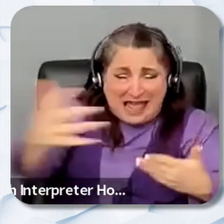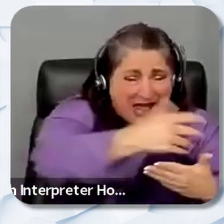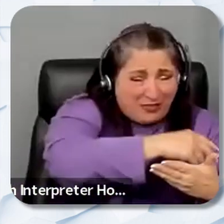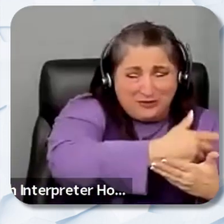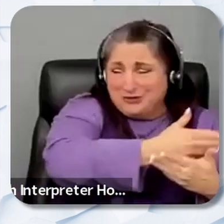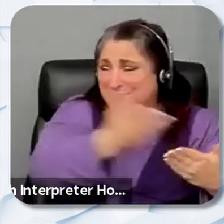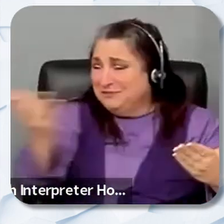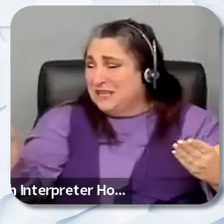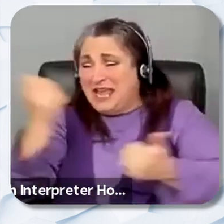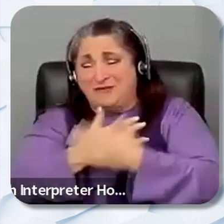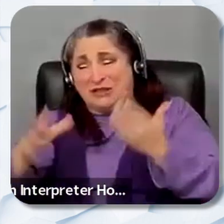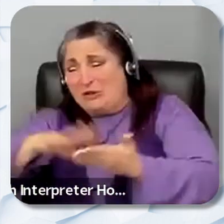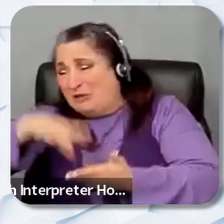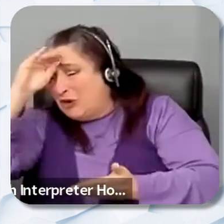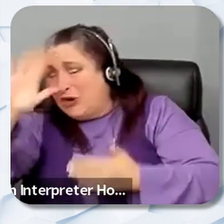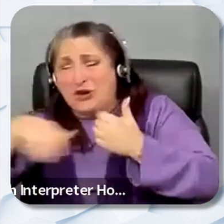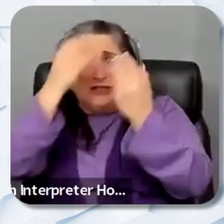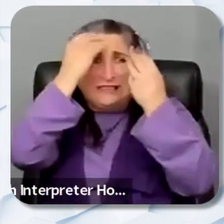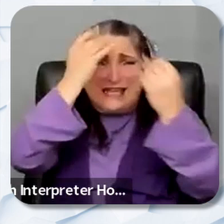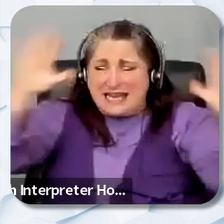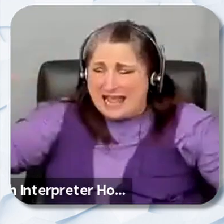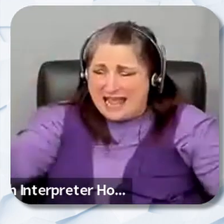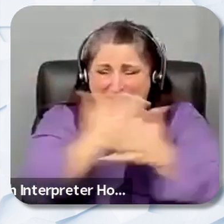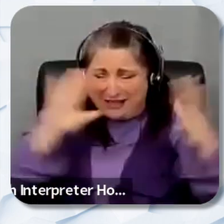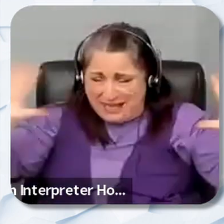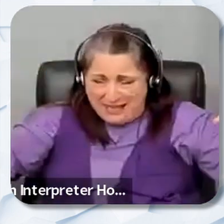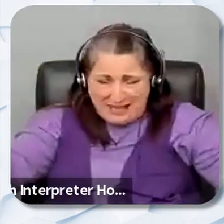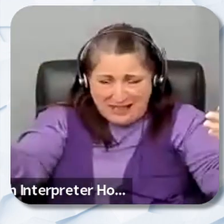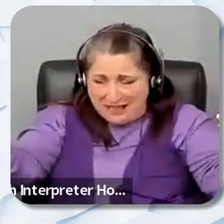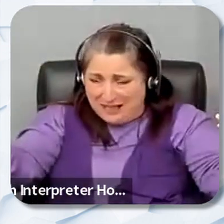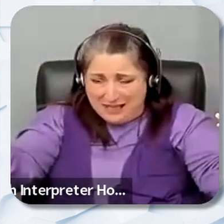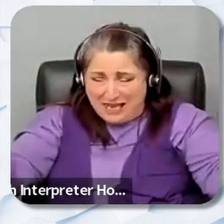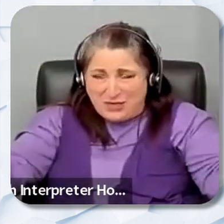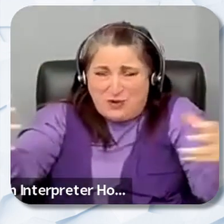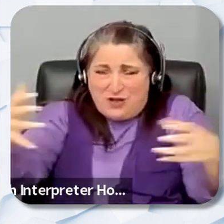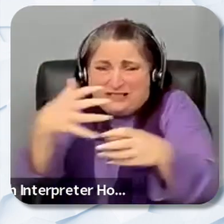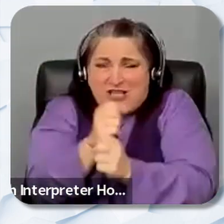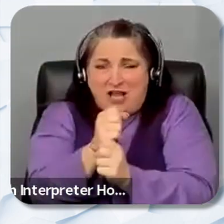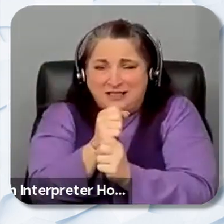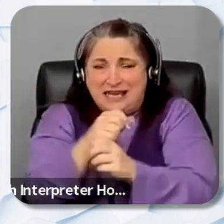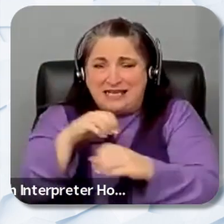the data that you have, and you are going to consolidate it into a summary where you